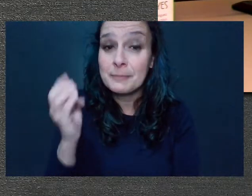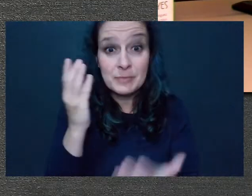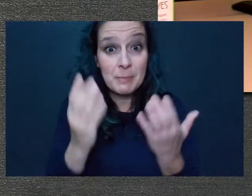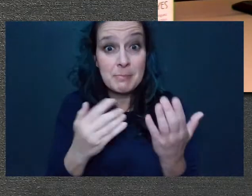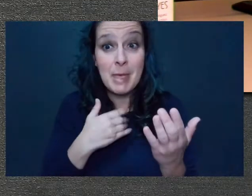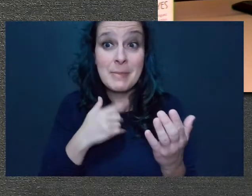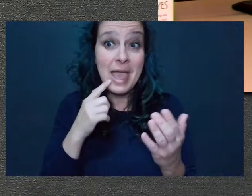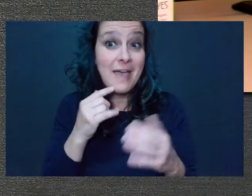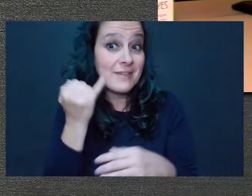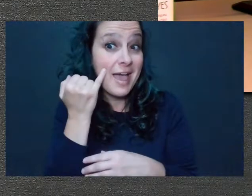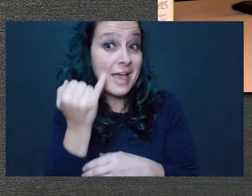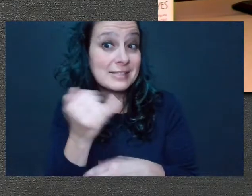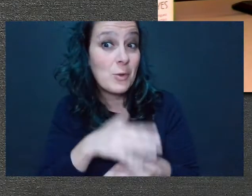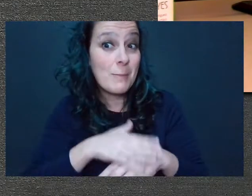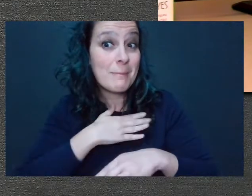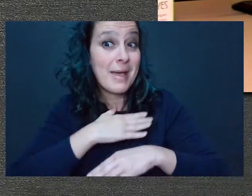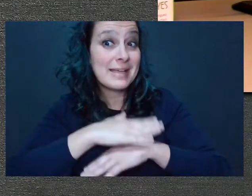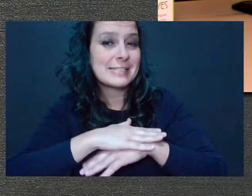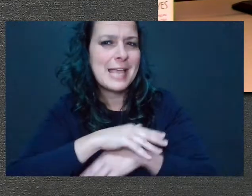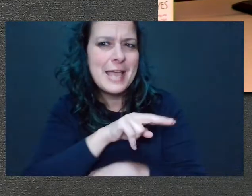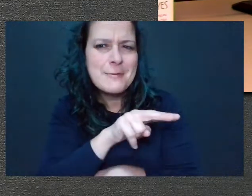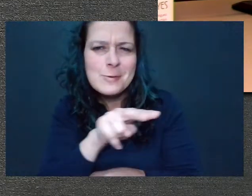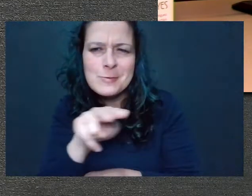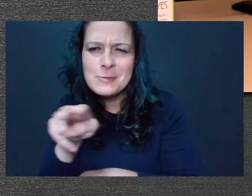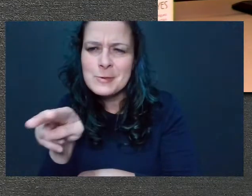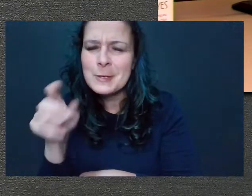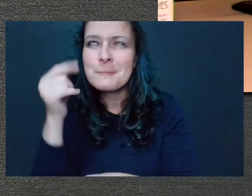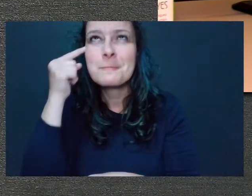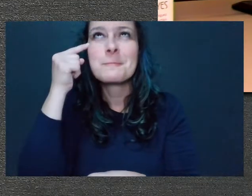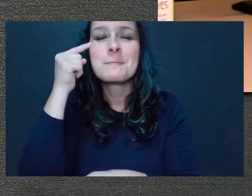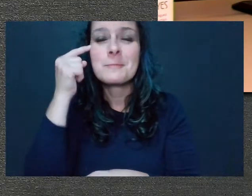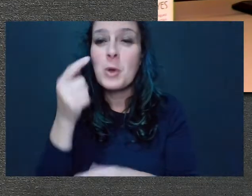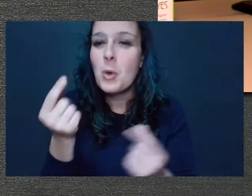with what it might be. You use your eyes and look.